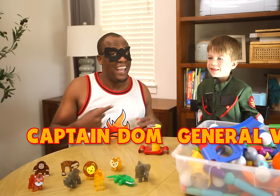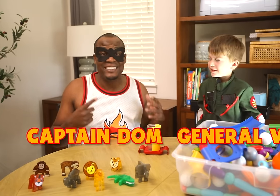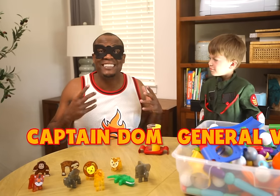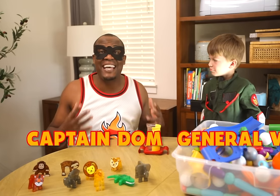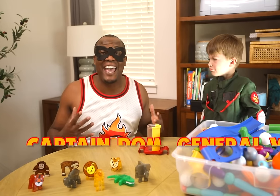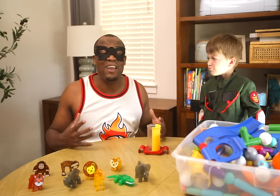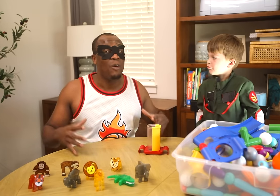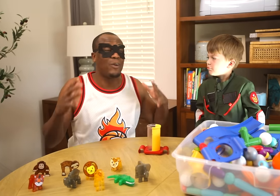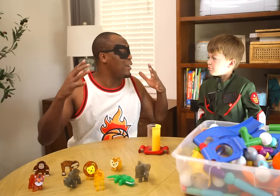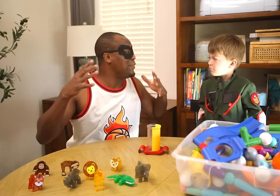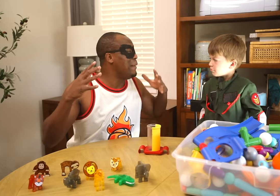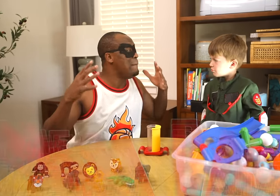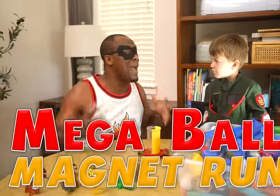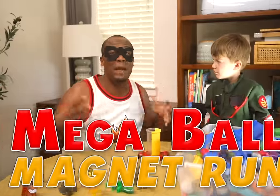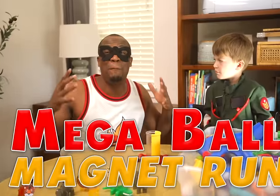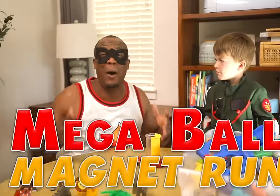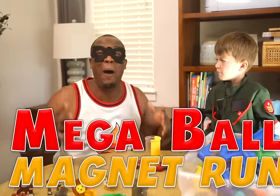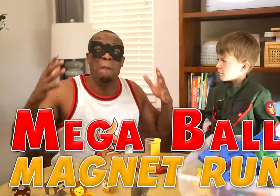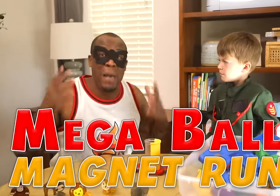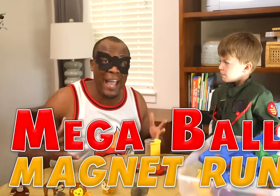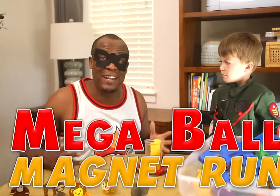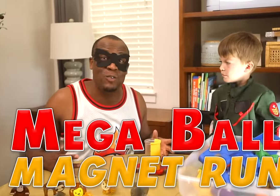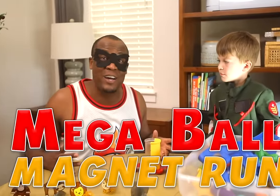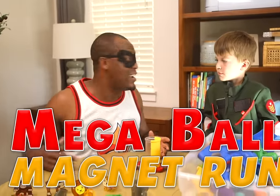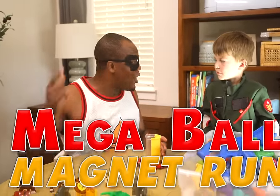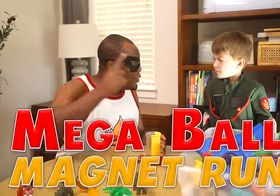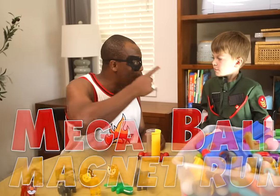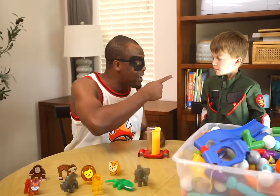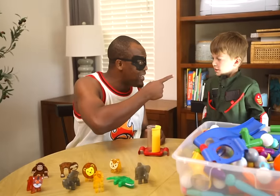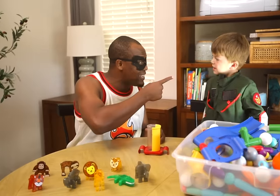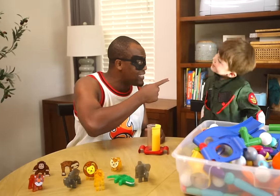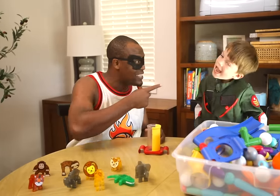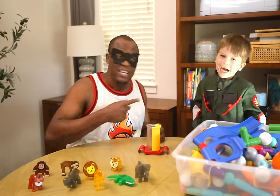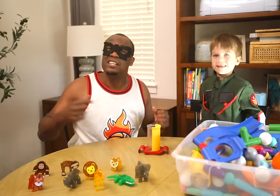And today, we're gonna do the Mega Ball Magnet Run. Are you ready? Yes!